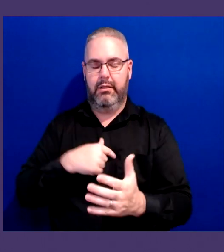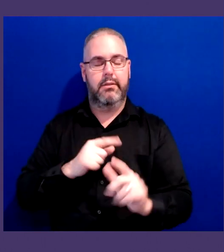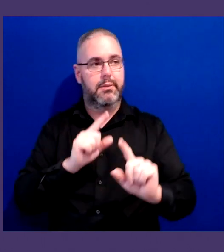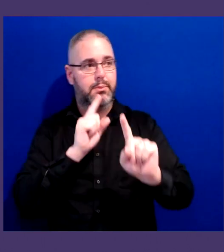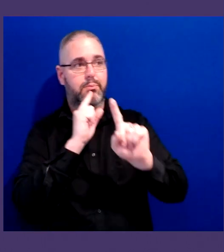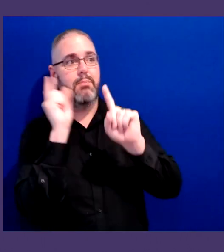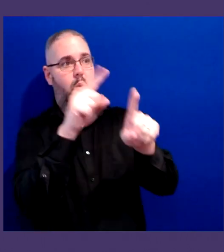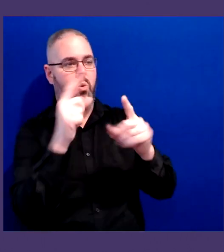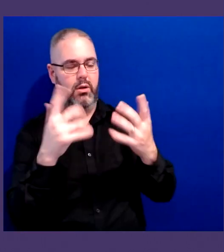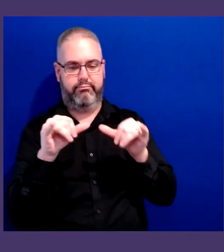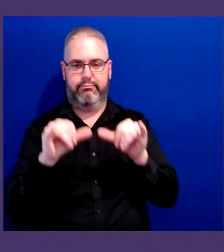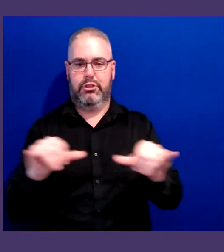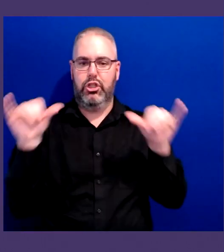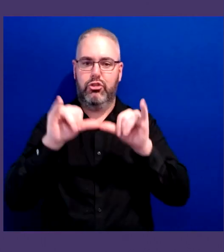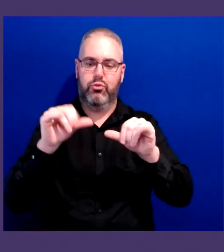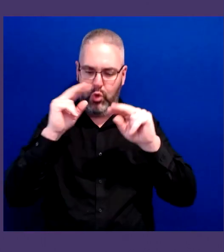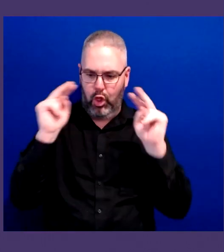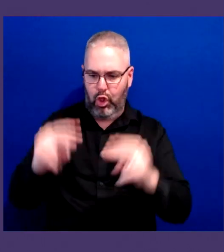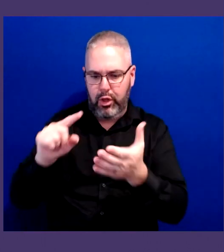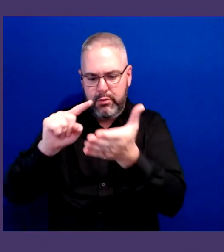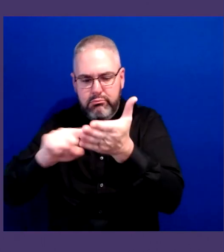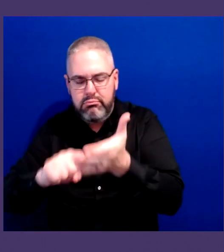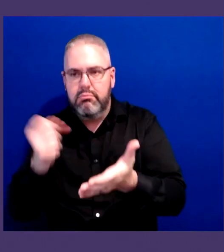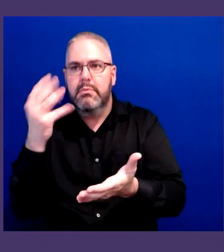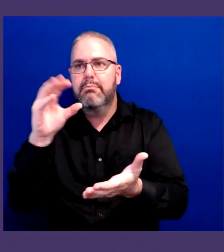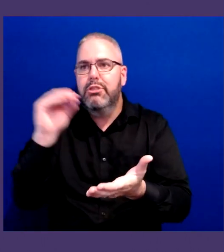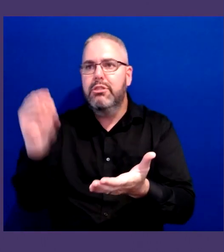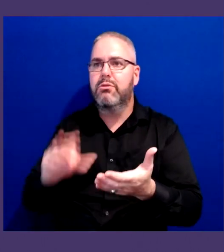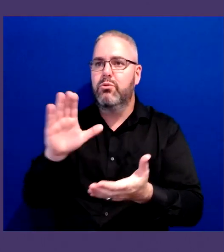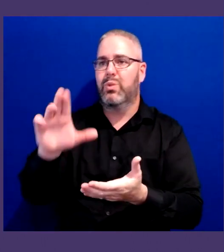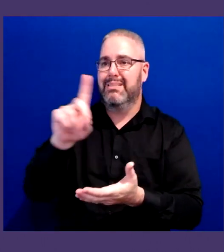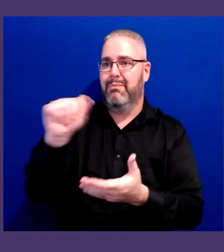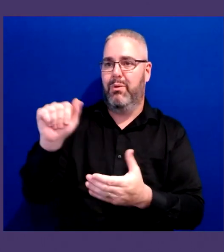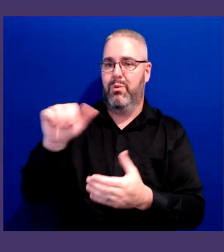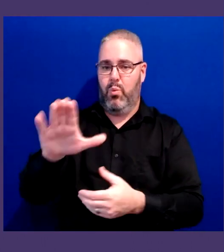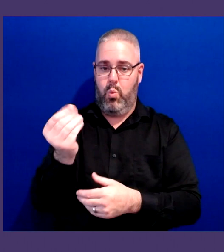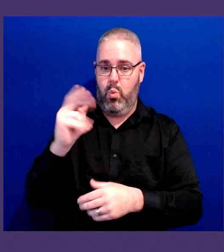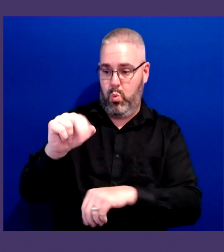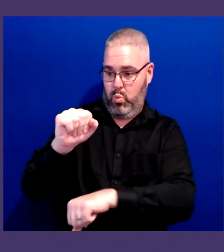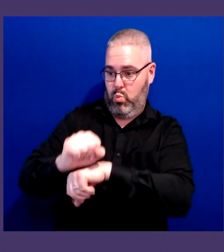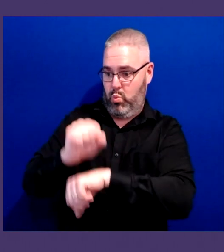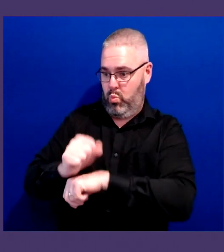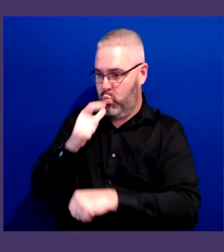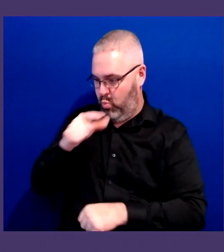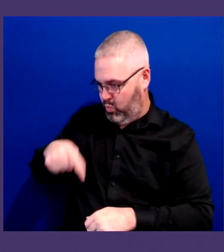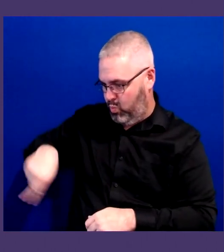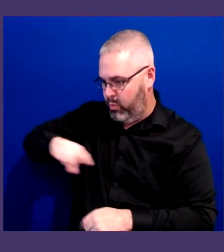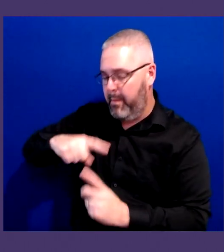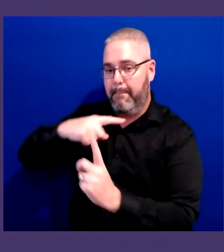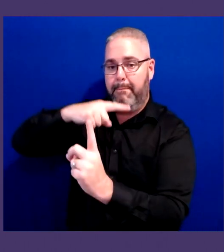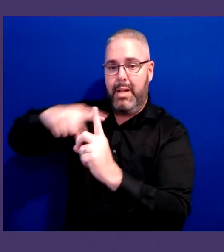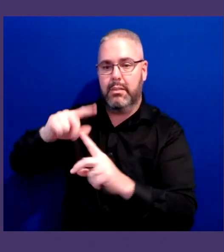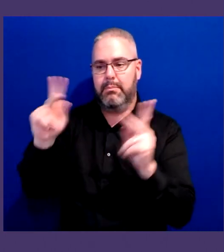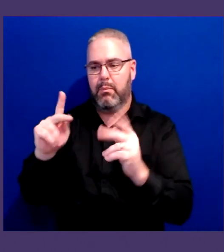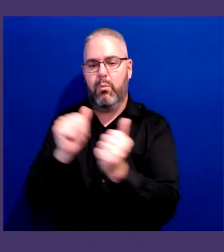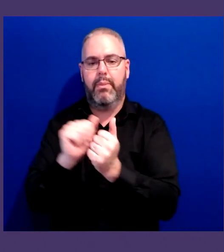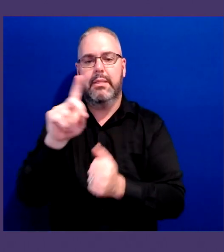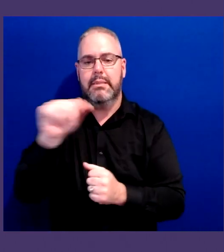at the percentage of people with disabilities in your own workforce, and the percentage of people with disabilities disaggregated by gender,